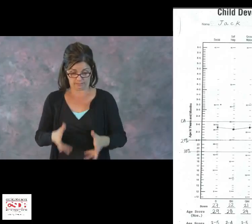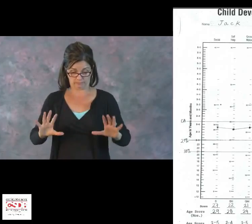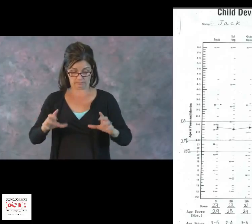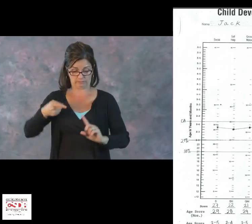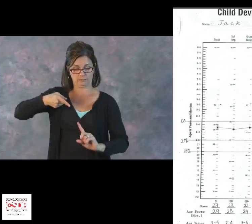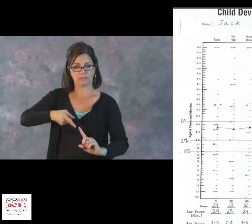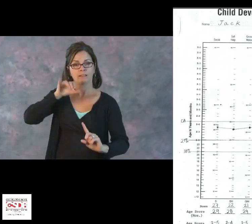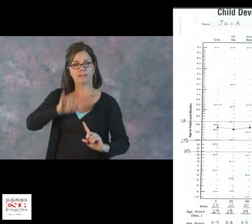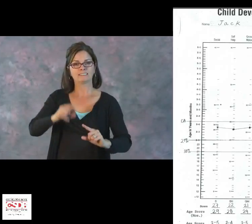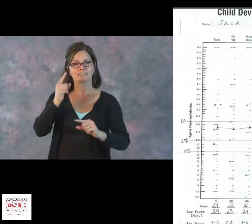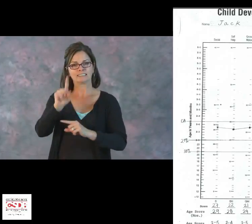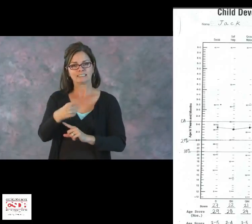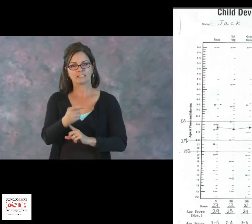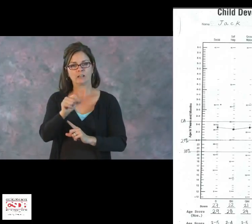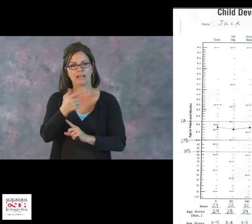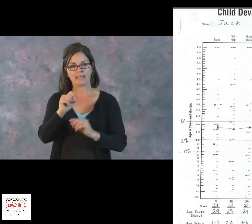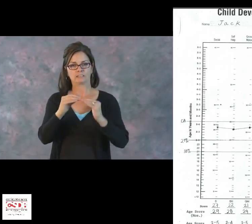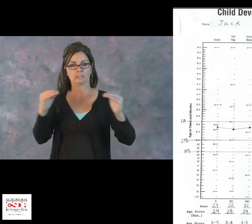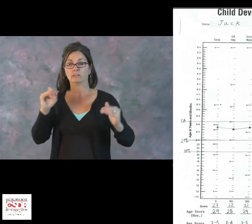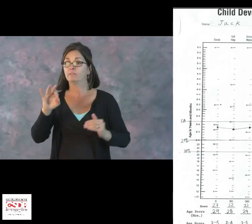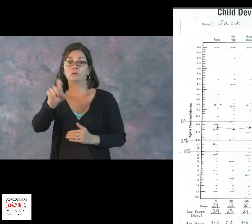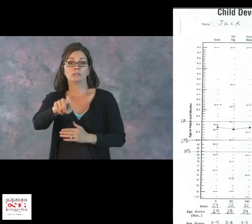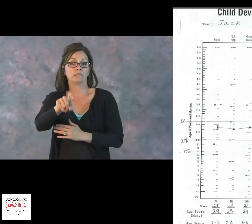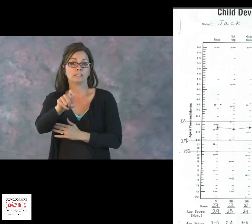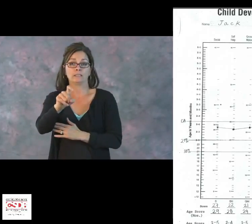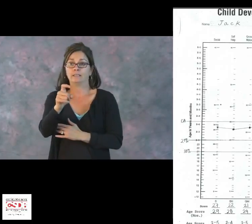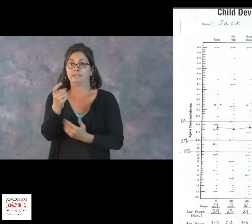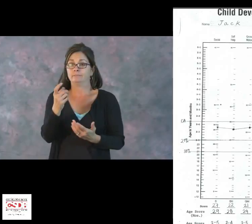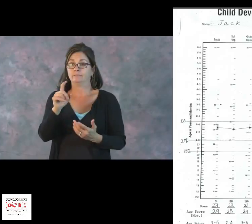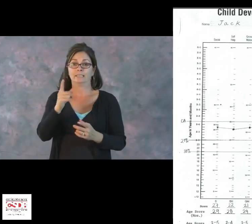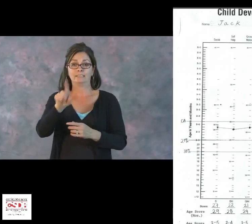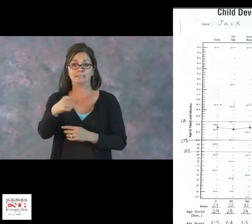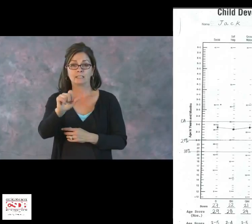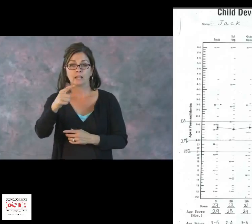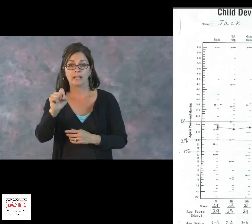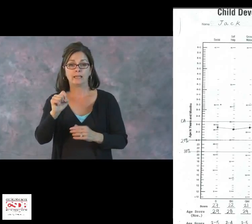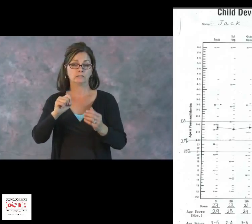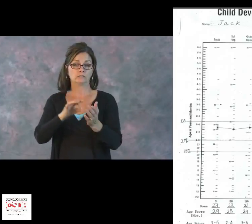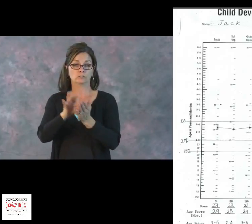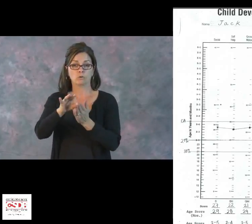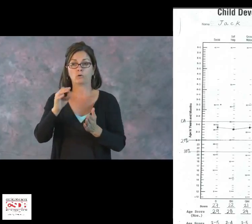If you have any need for a single age level score, that summarizes the child's development,